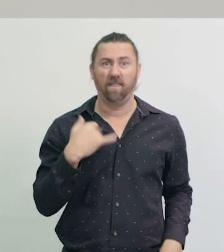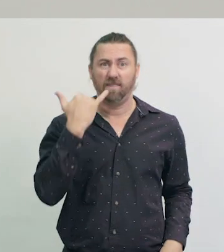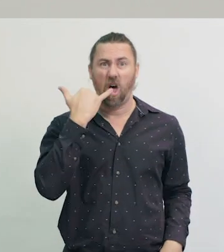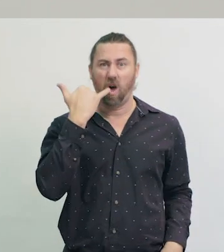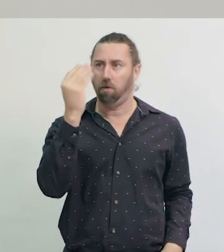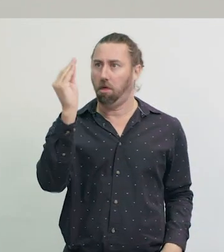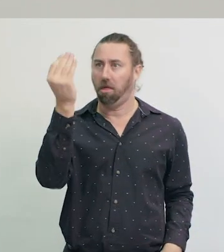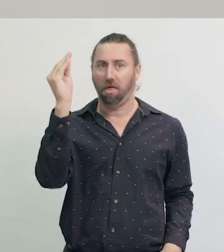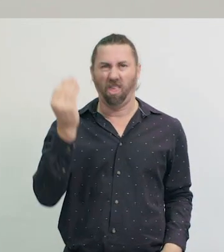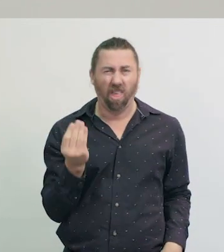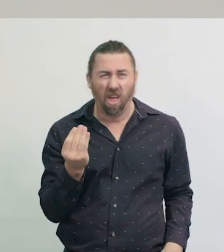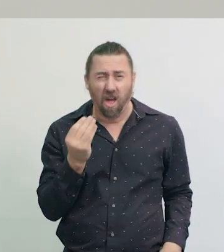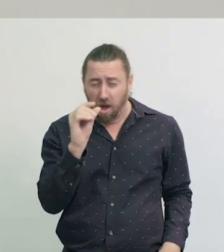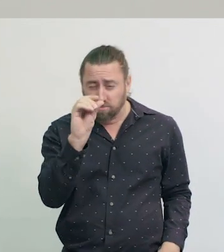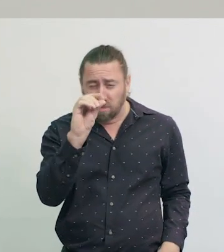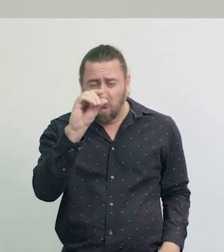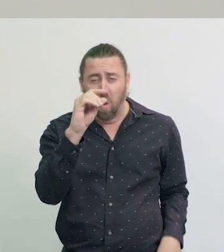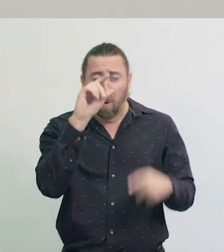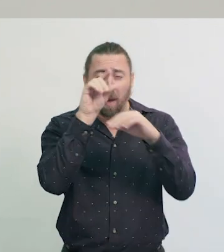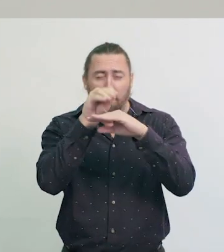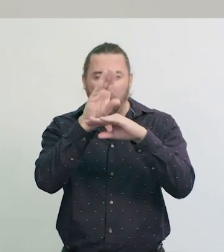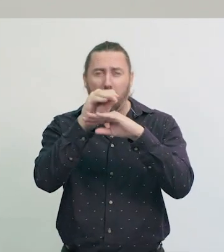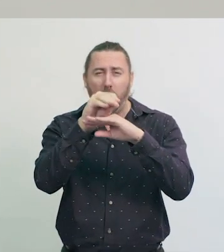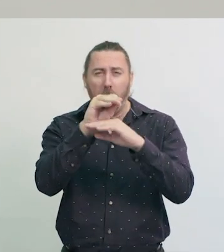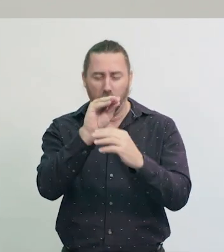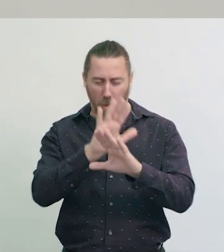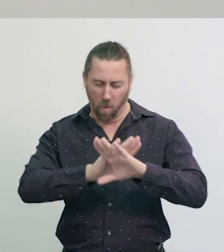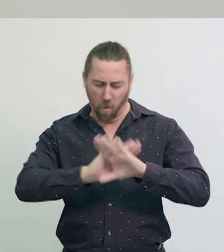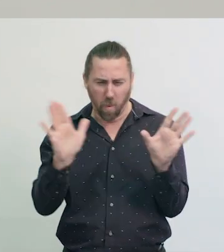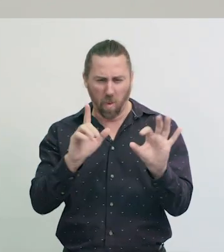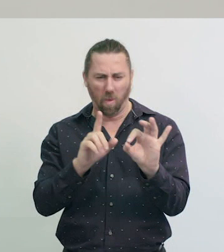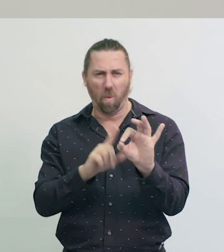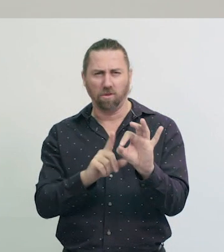tiny cameras that capture high-quality photos of important moments in our lives.